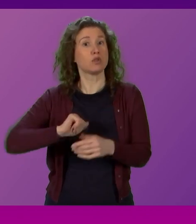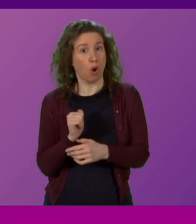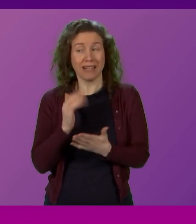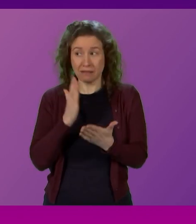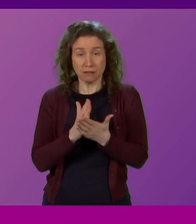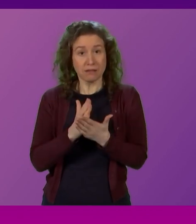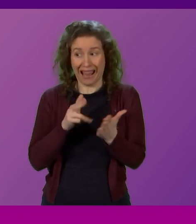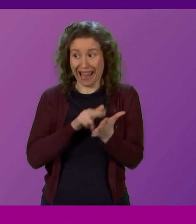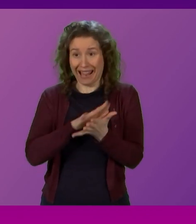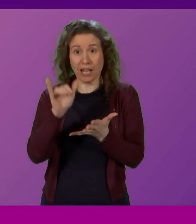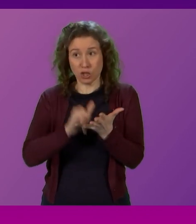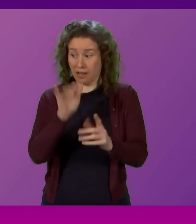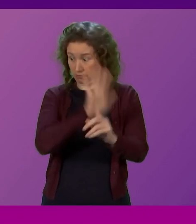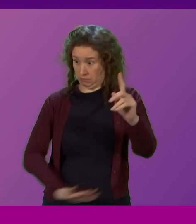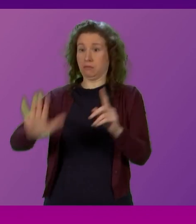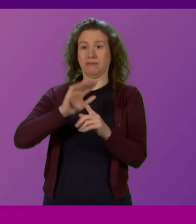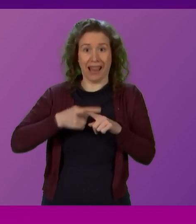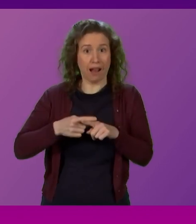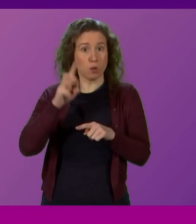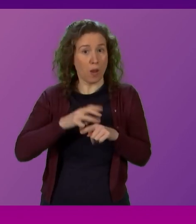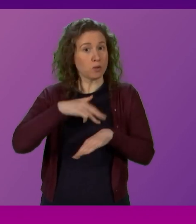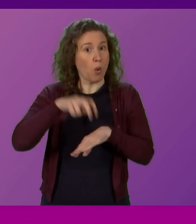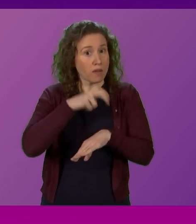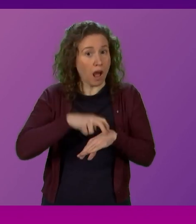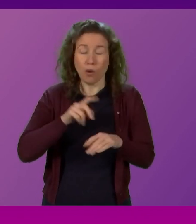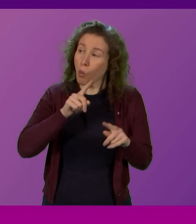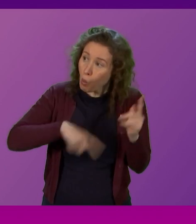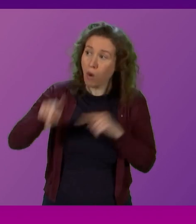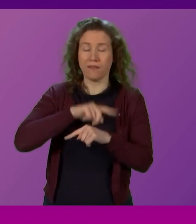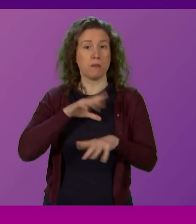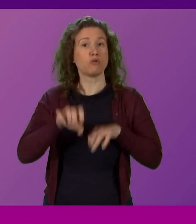the national health services in England, Wales and Northern Ireland—are struggling right now.